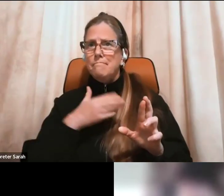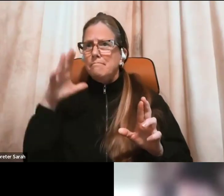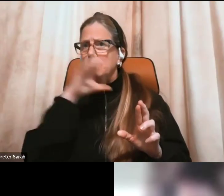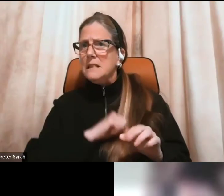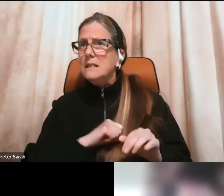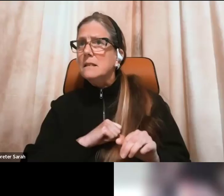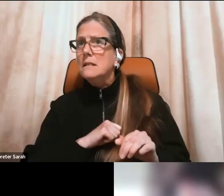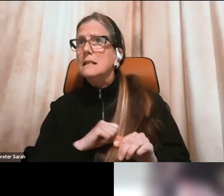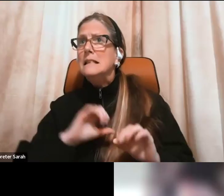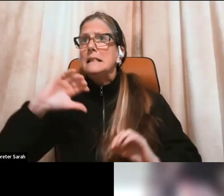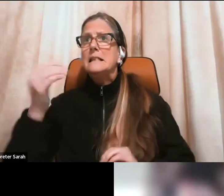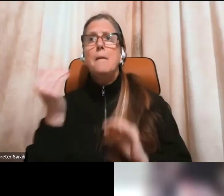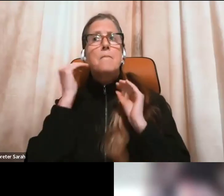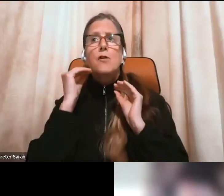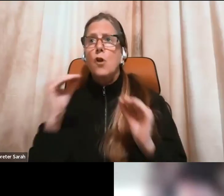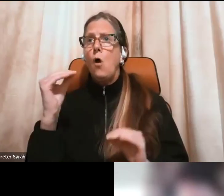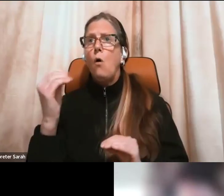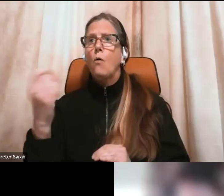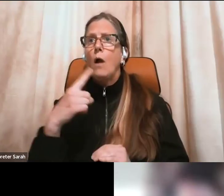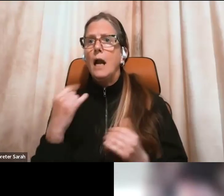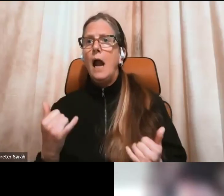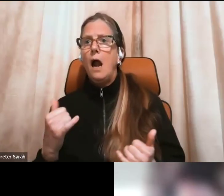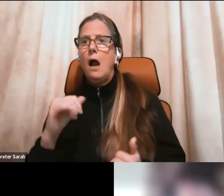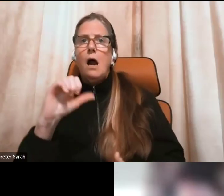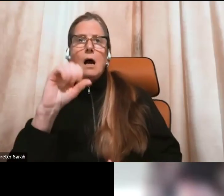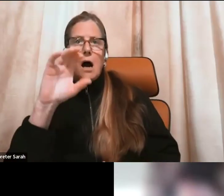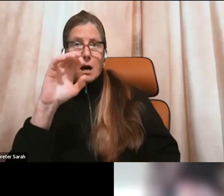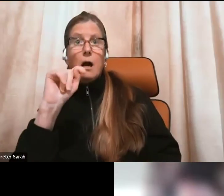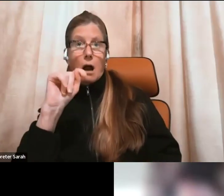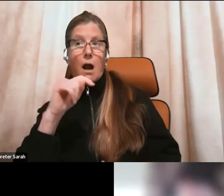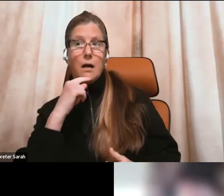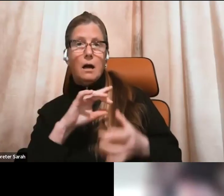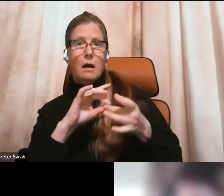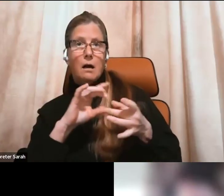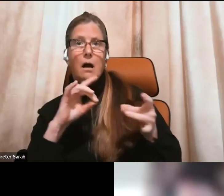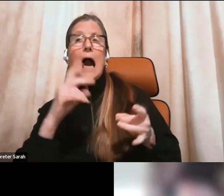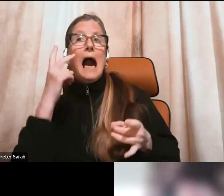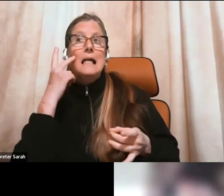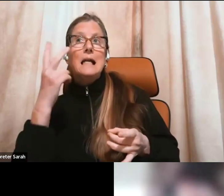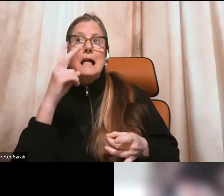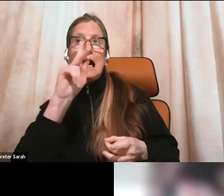like there's no questions at the moment. Aracely, actually, you have Kami Griffiths,